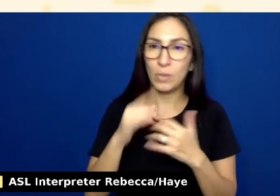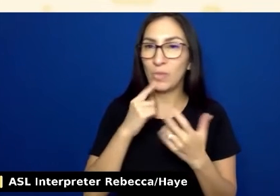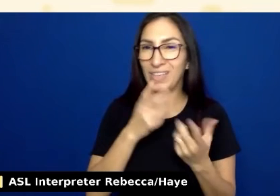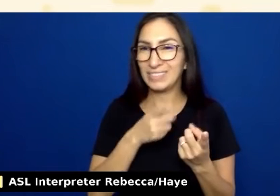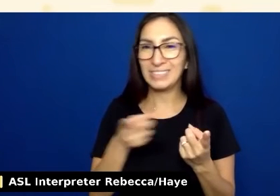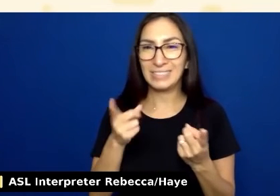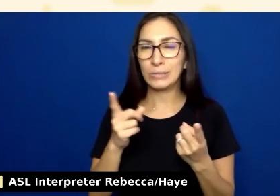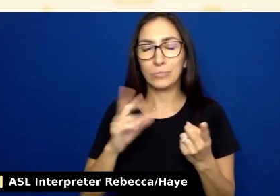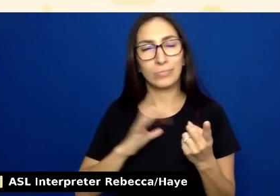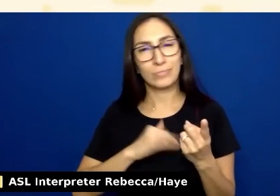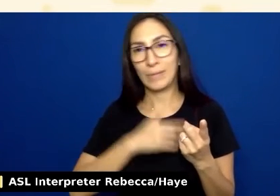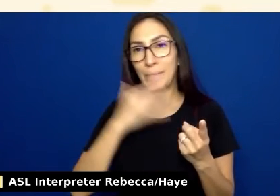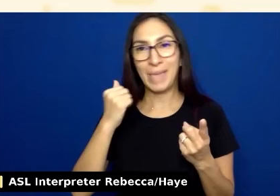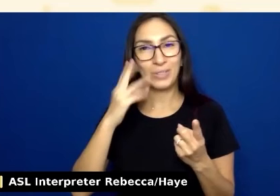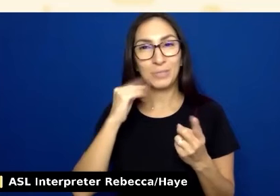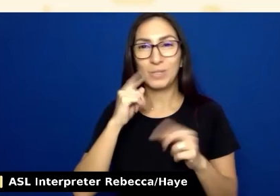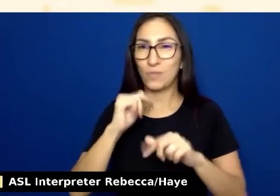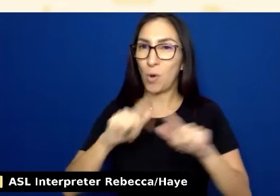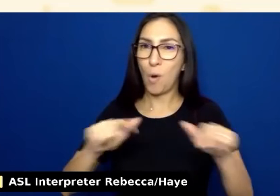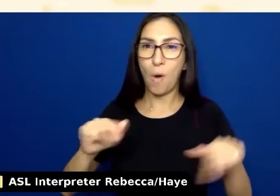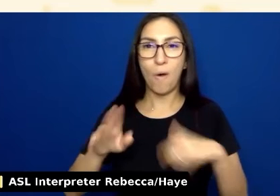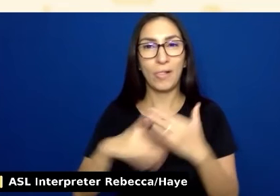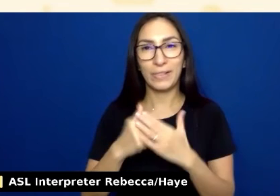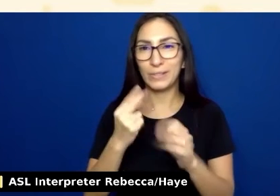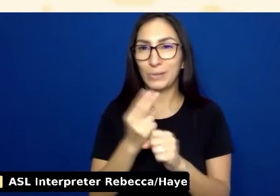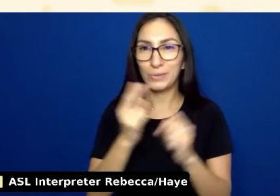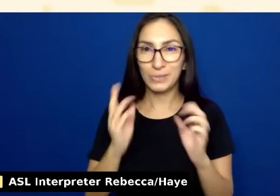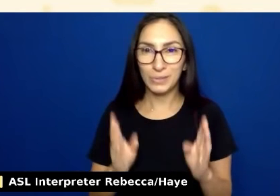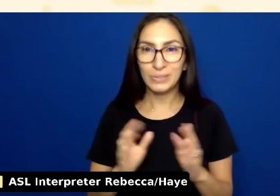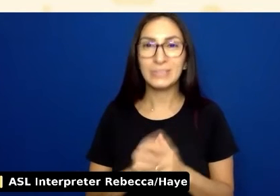So all this information ANDI can easily provide you